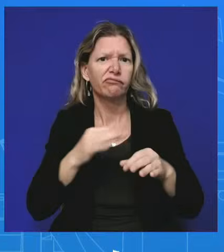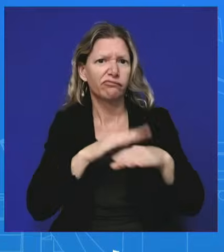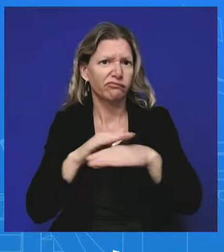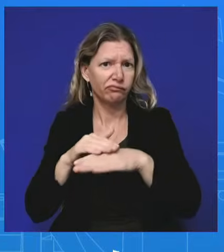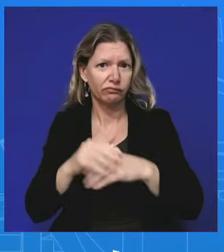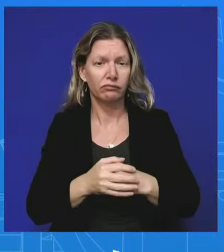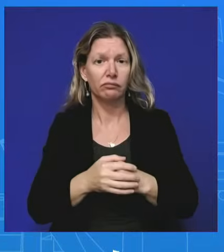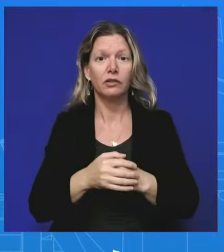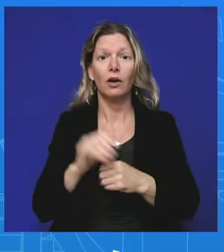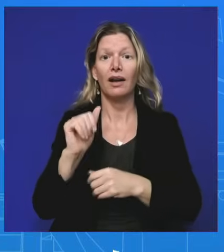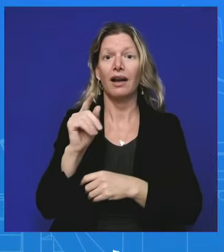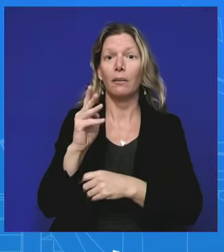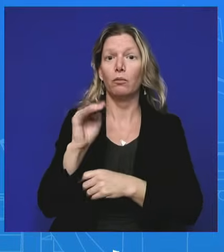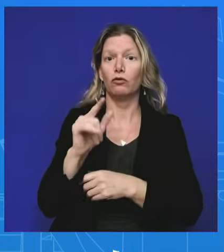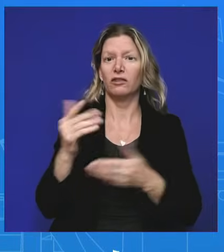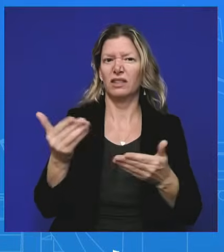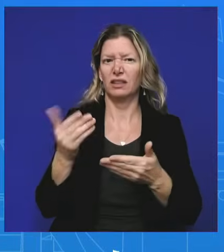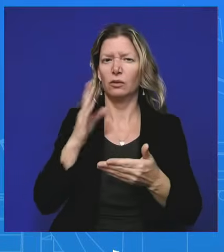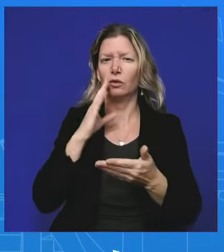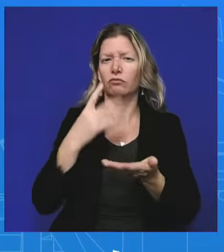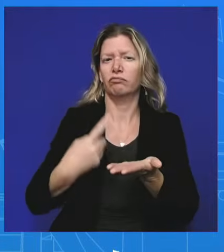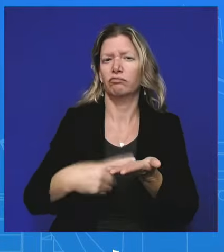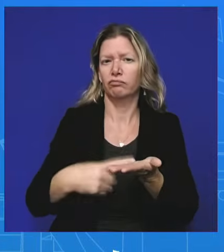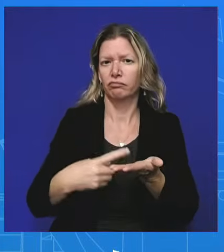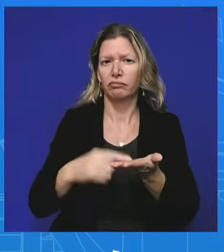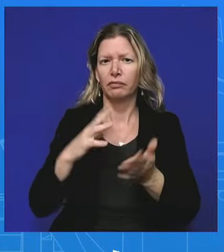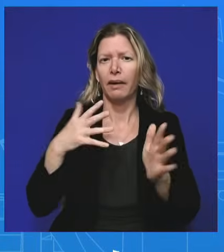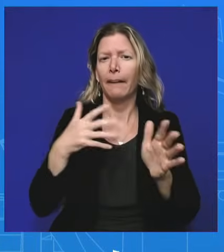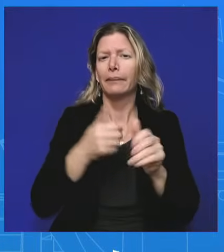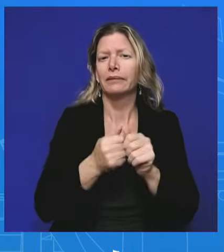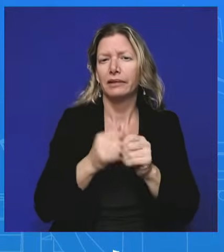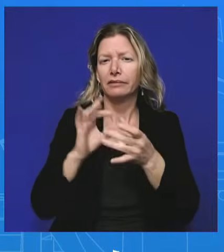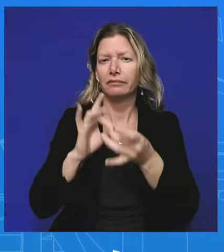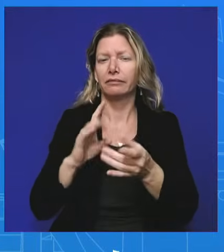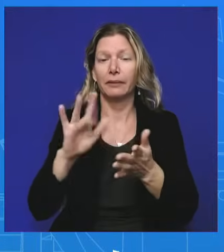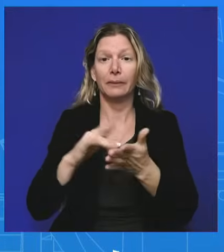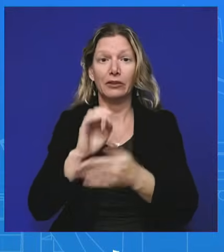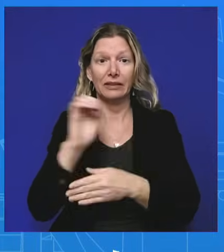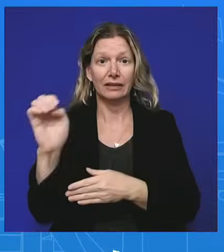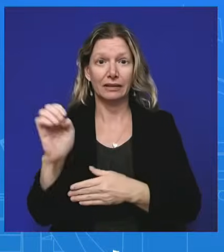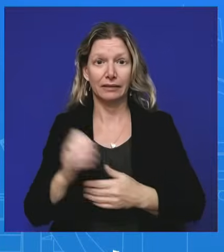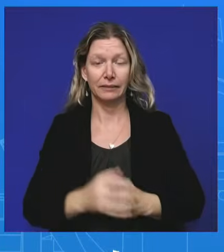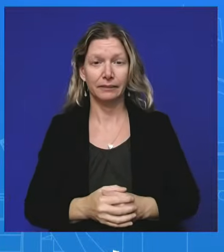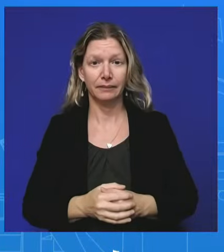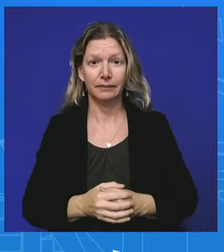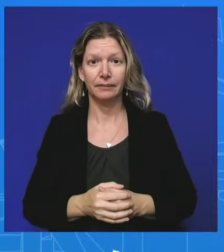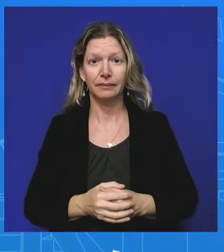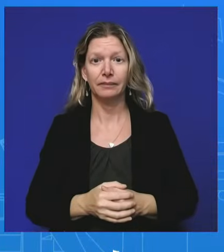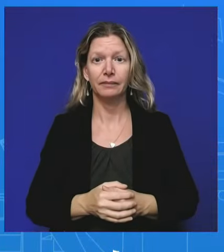Good afternoon, everybody. The Press: Good afternoon. Mr. Kirby: So, earlier today, I think you all know, the first shipments of humanitarian assistance